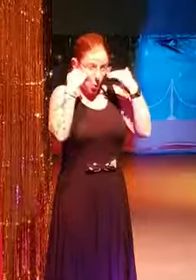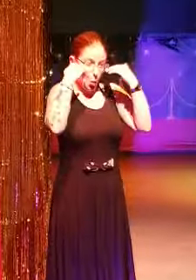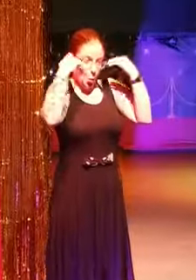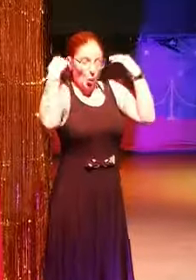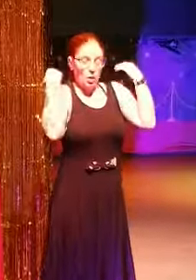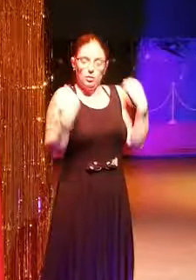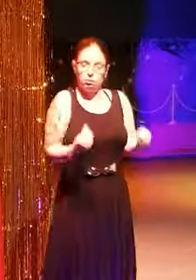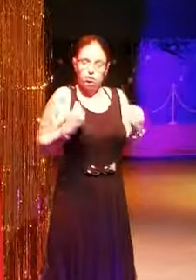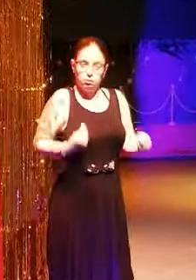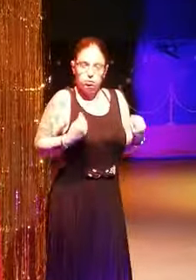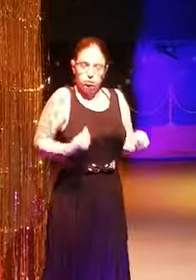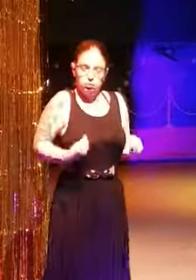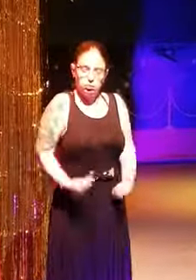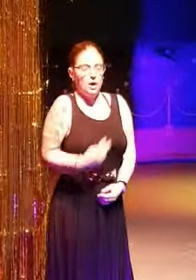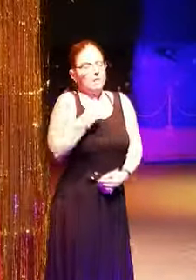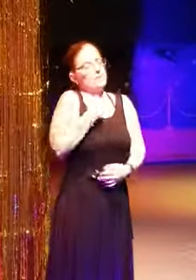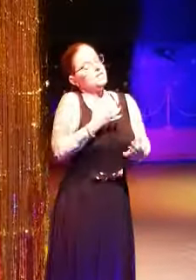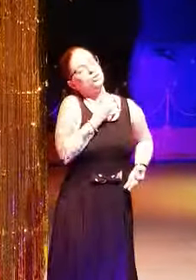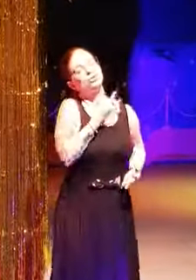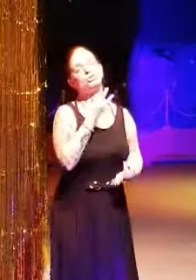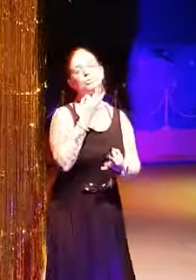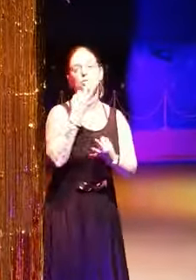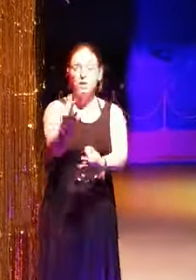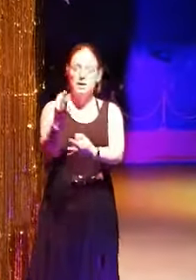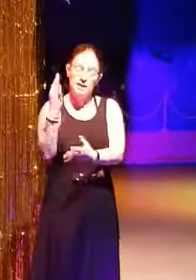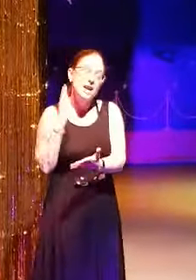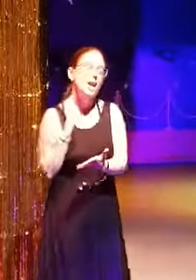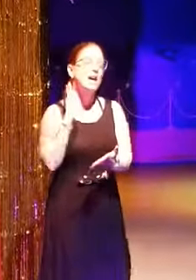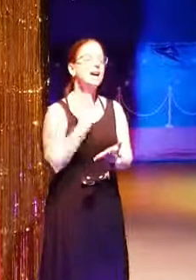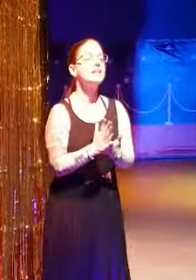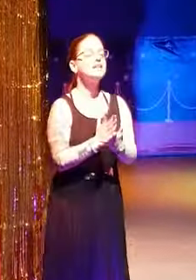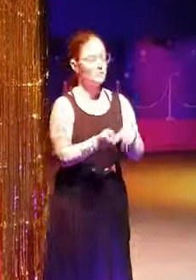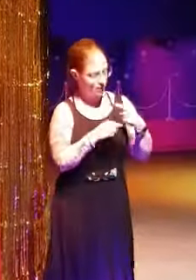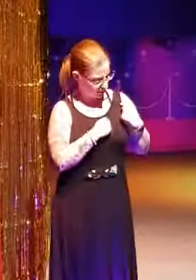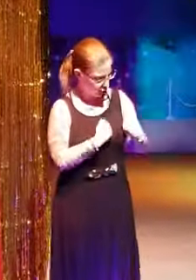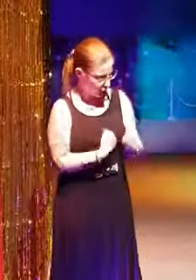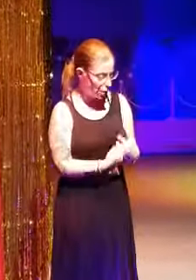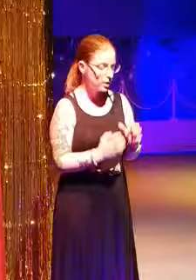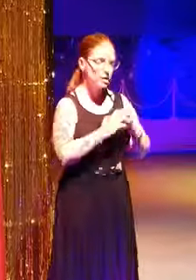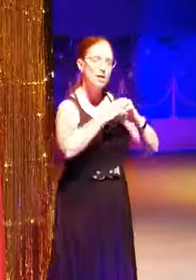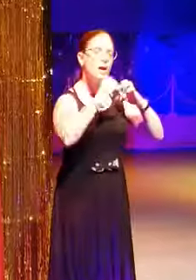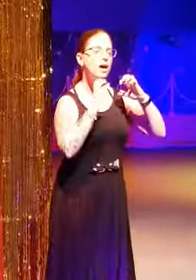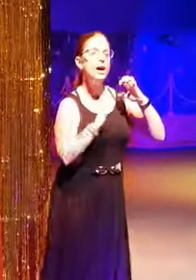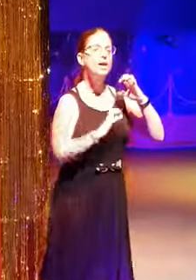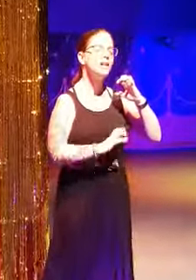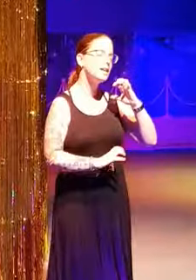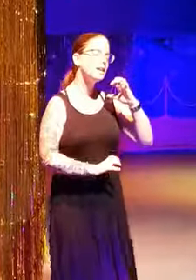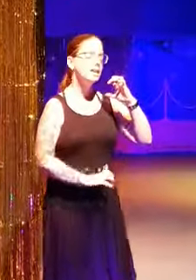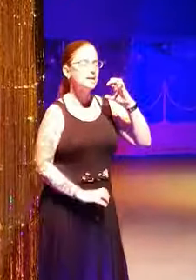My my Just how much I missed you Yes I've been broken hearted